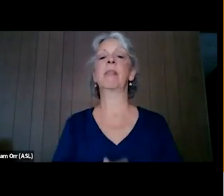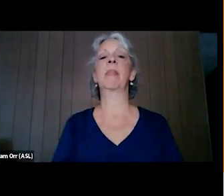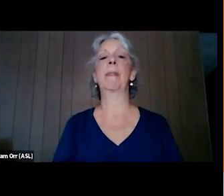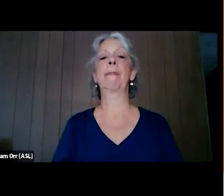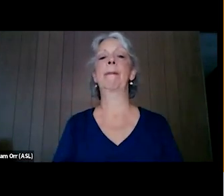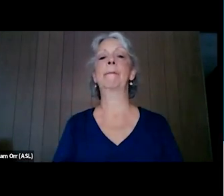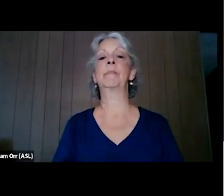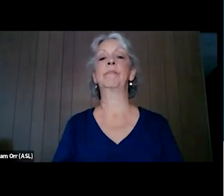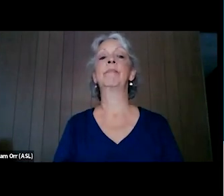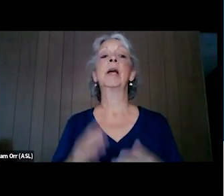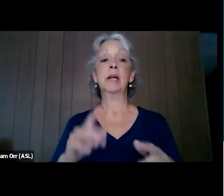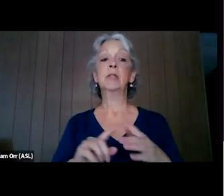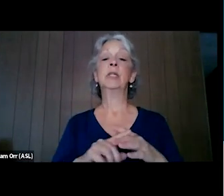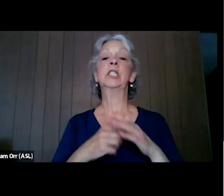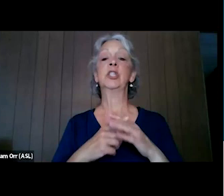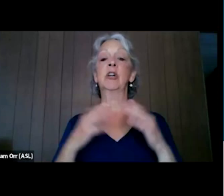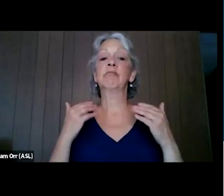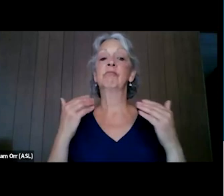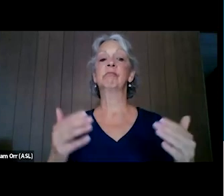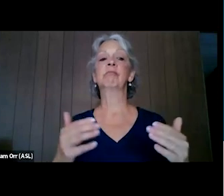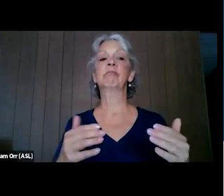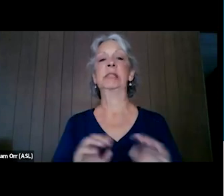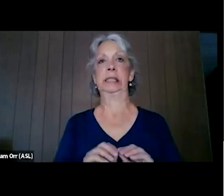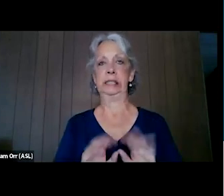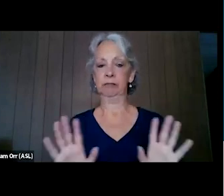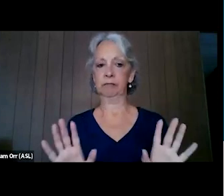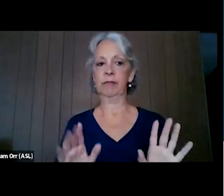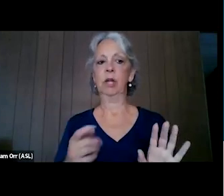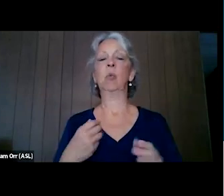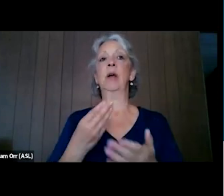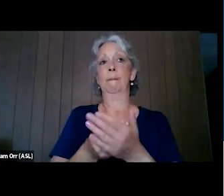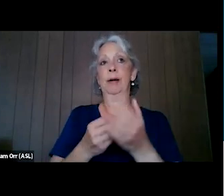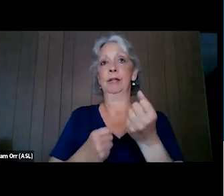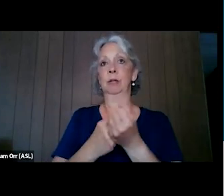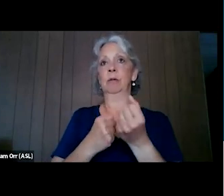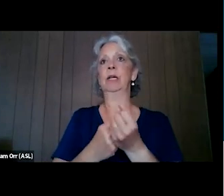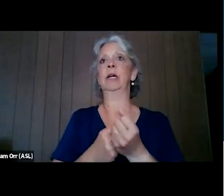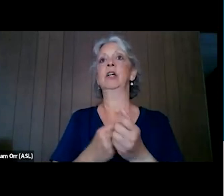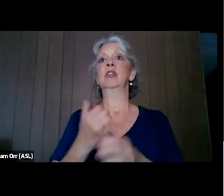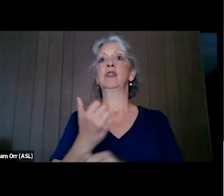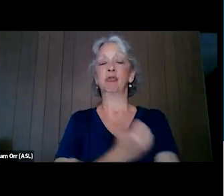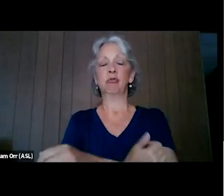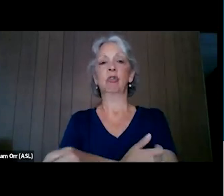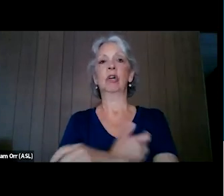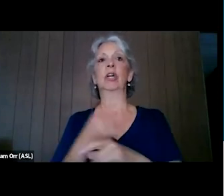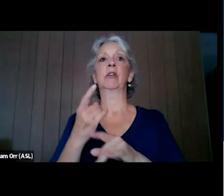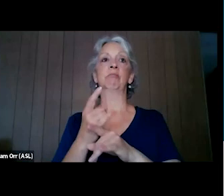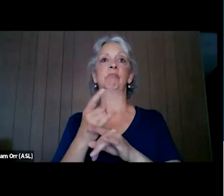So as we get started, a quick disclaimer from us. We are funded by the Substance Abuse and Mental Health Services Administration,